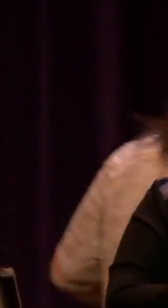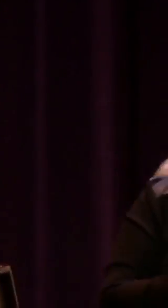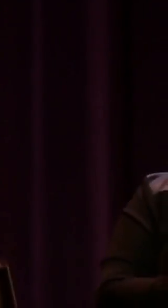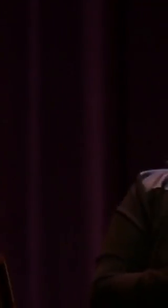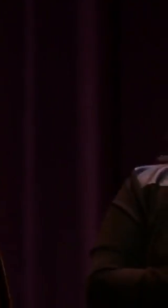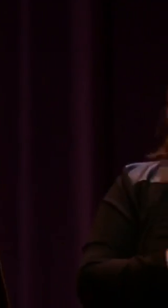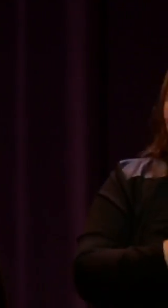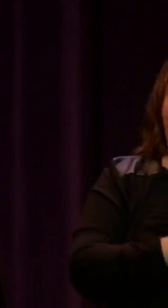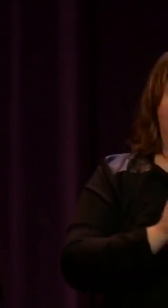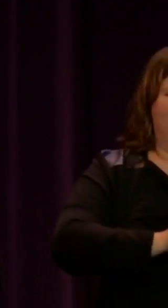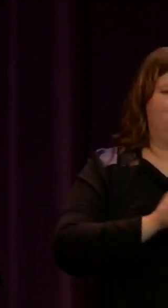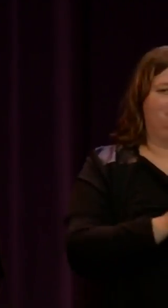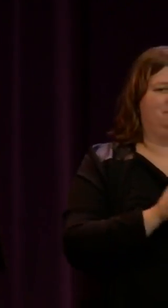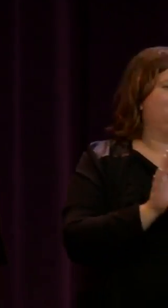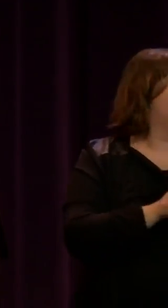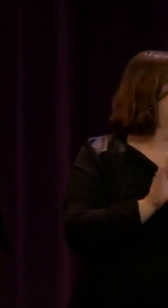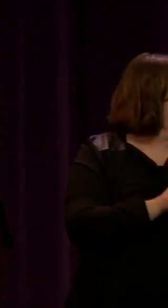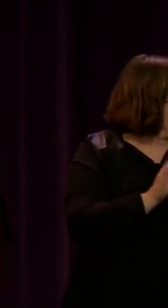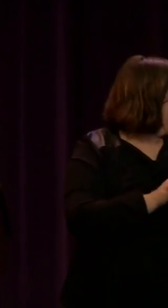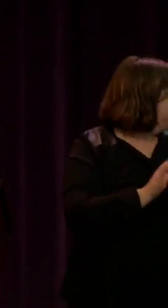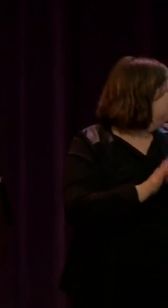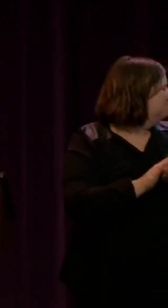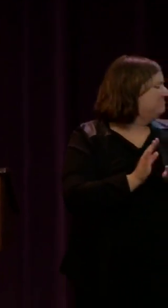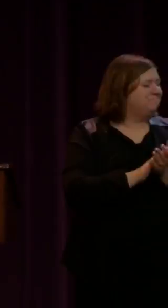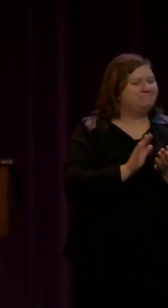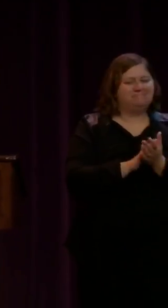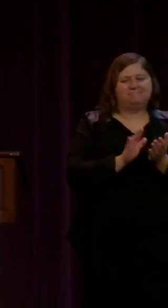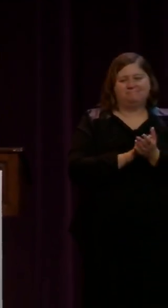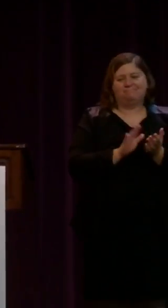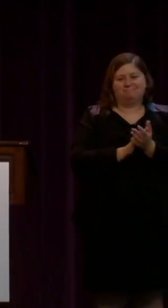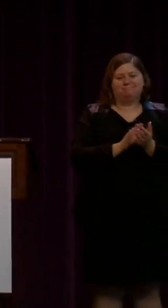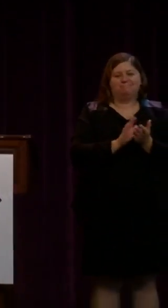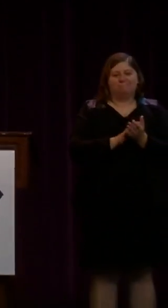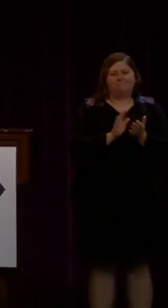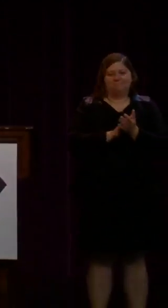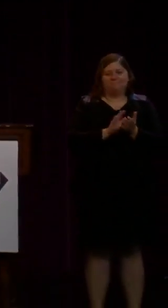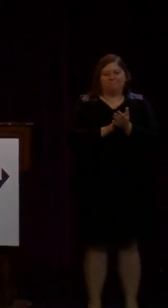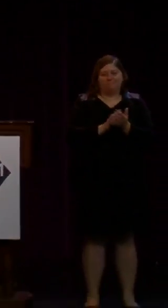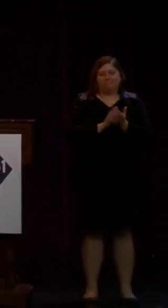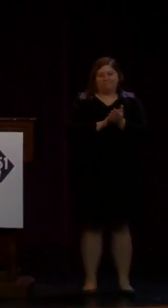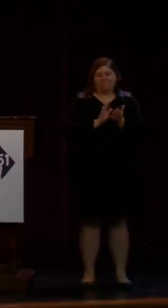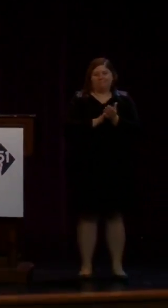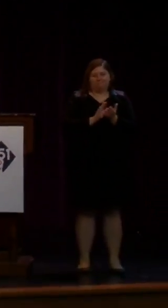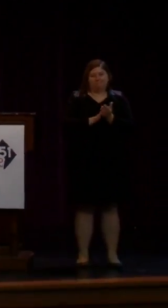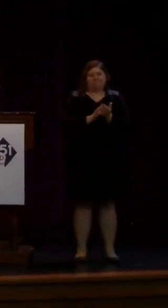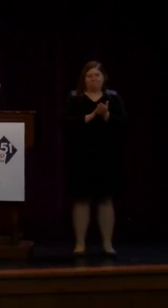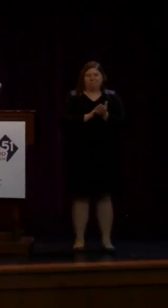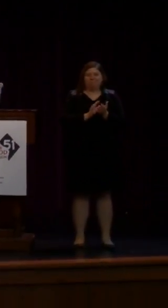THANK YOU.